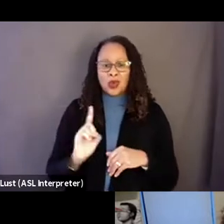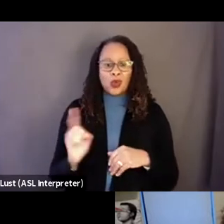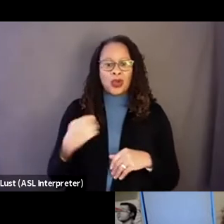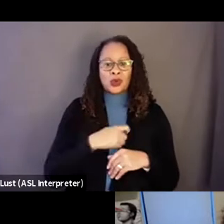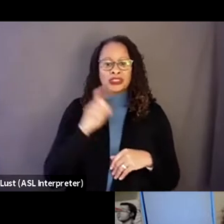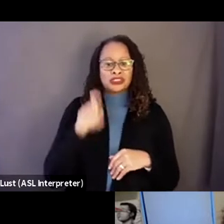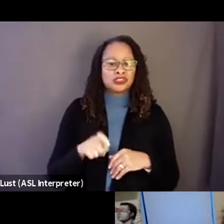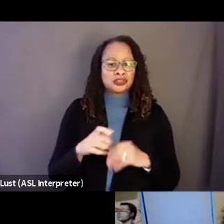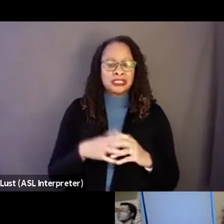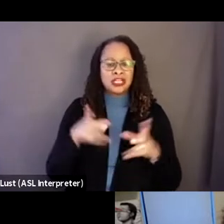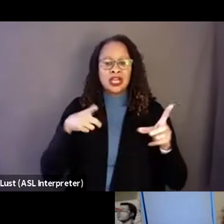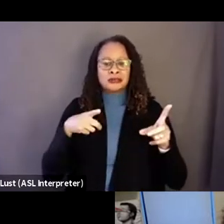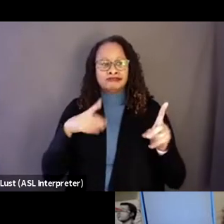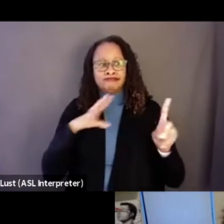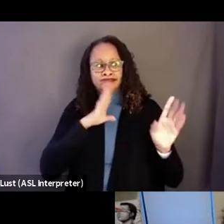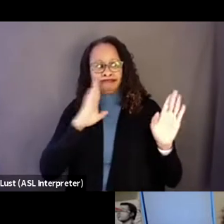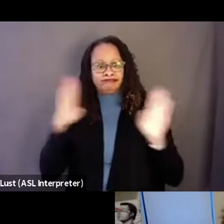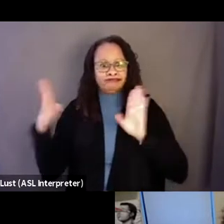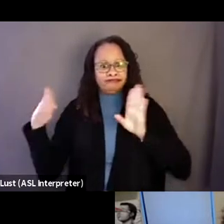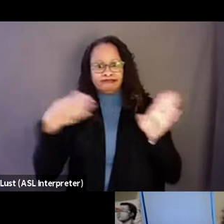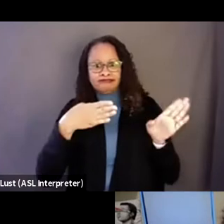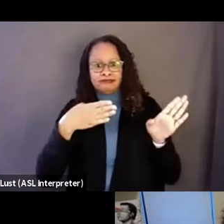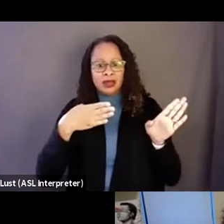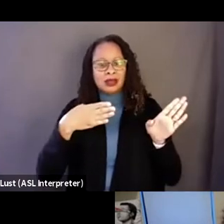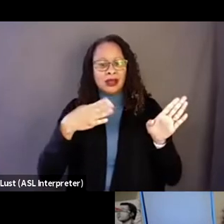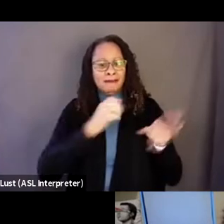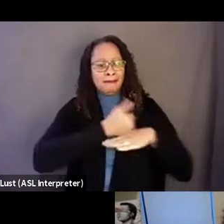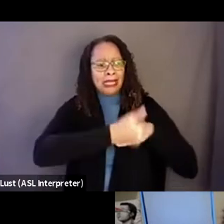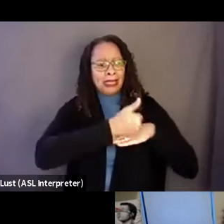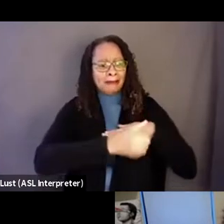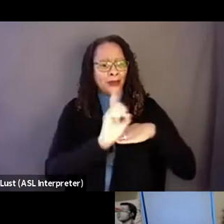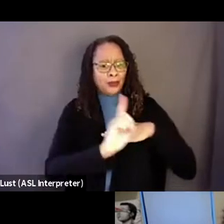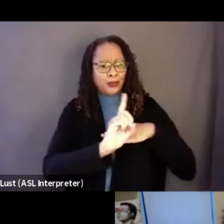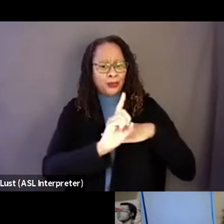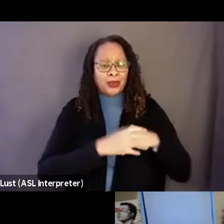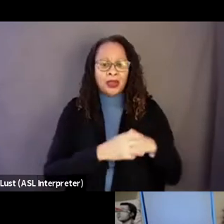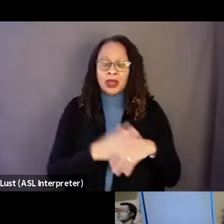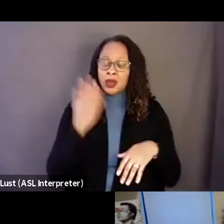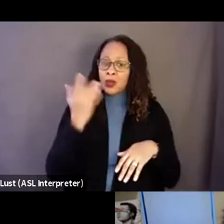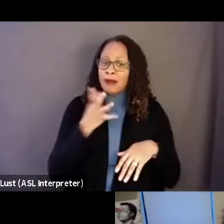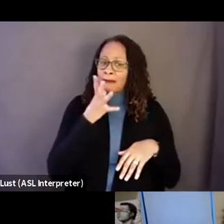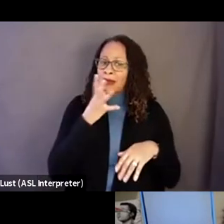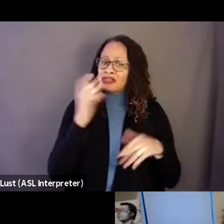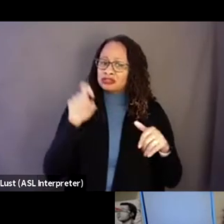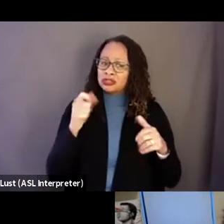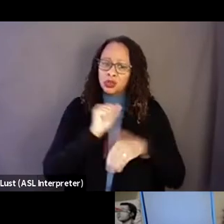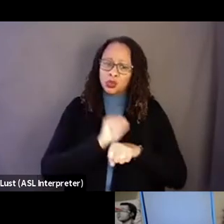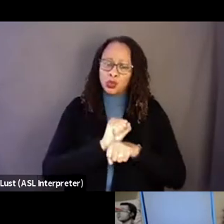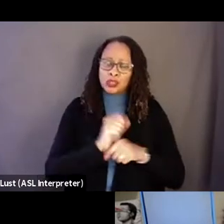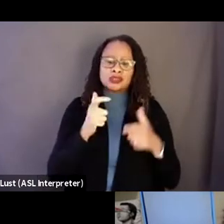kind of directing our focus or blame rather, why these mothers have had to work so much and do so much